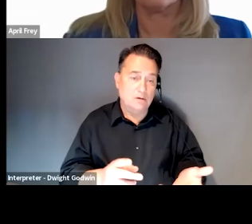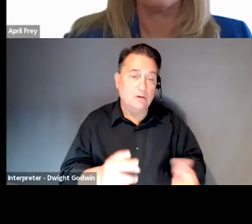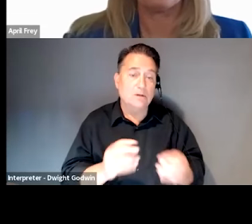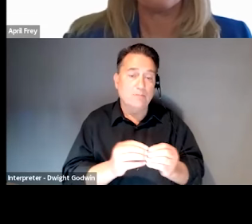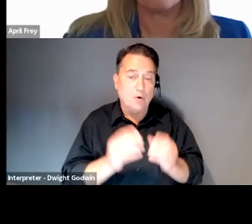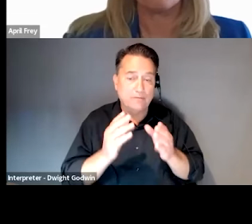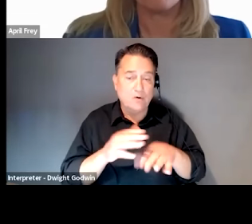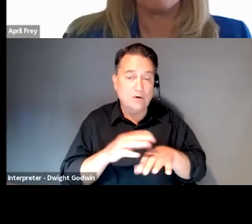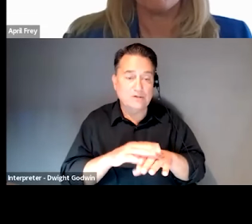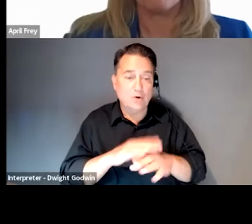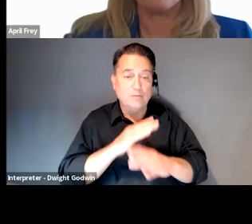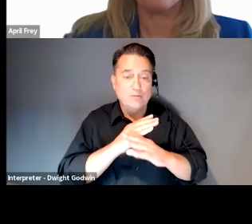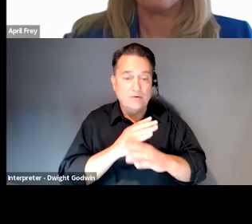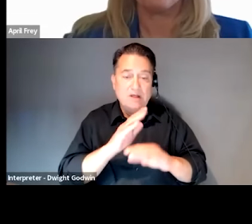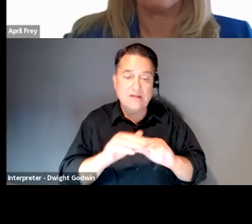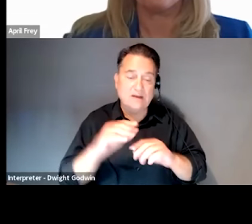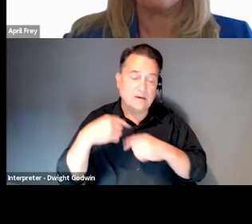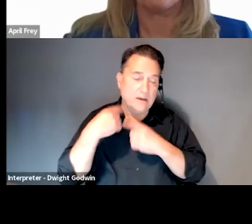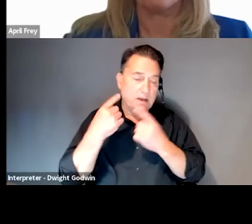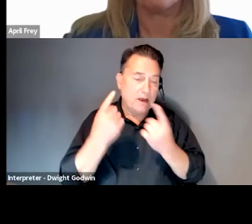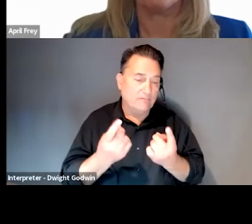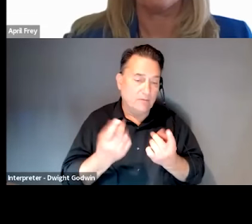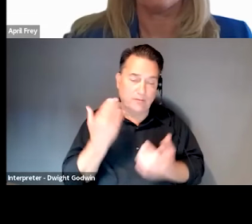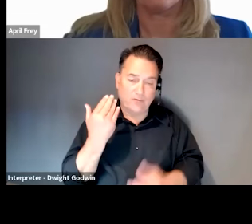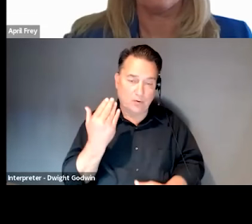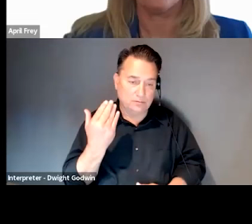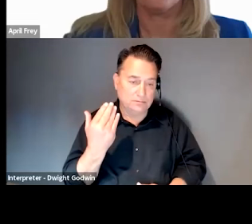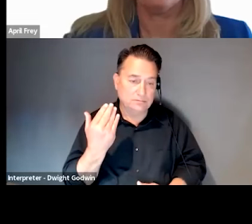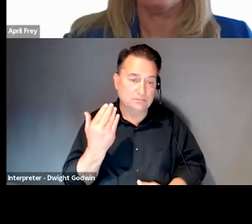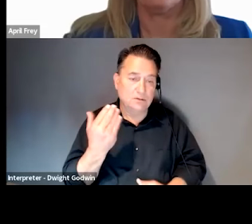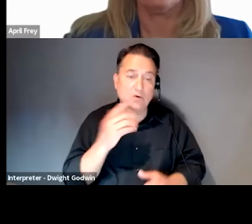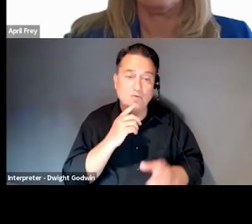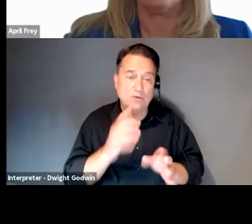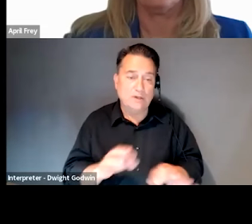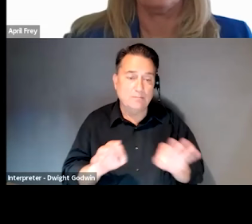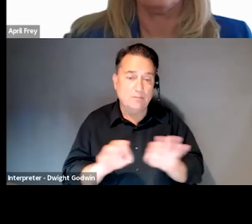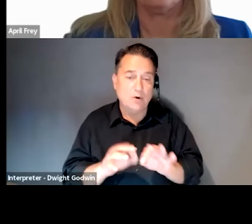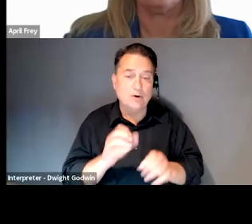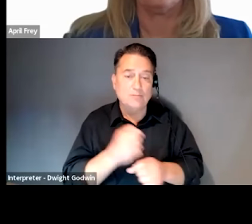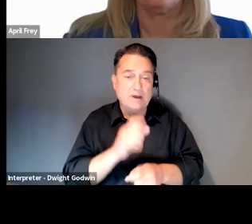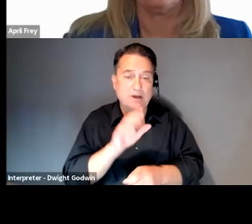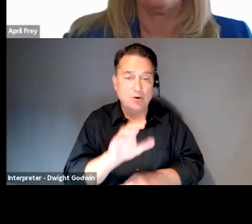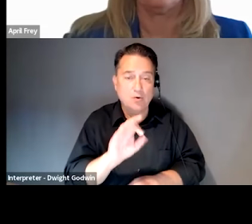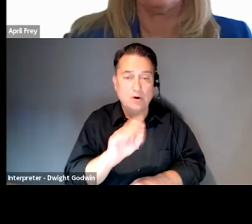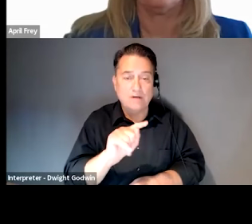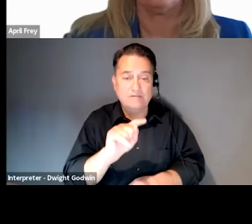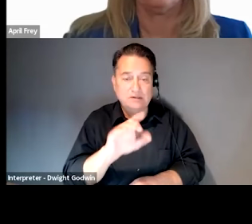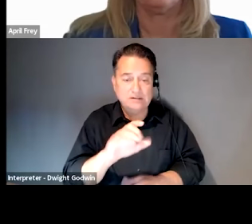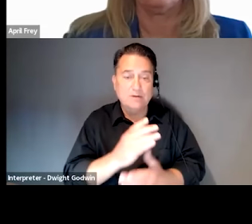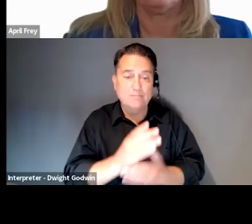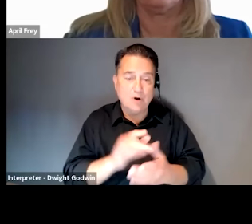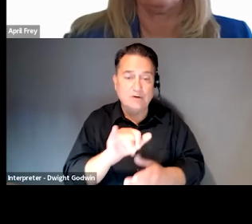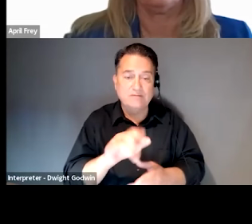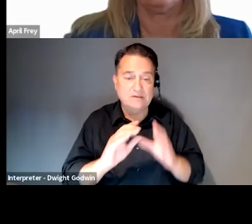on prevention than they ever have been. So it's important that you make your FTC part of the conversation for these federal initiatives,